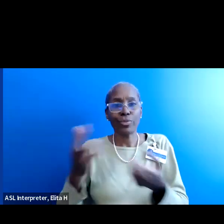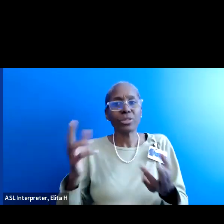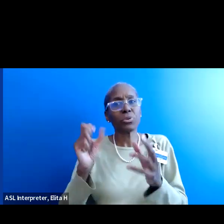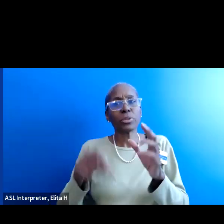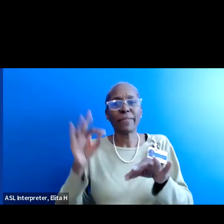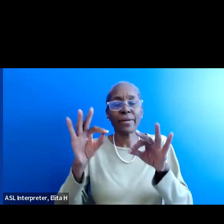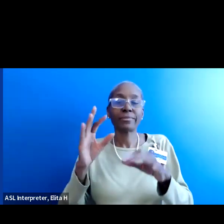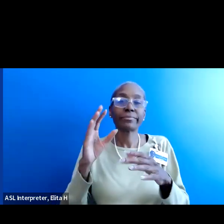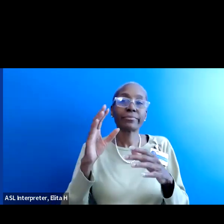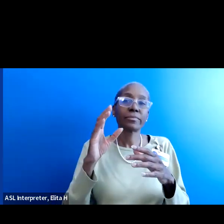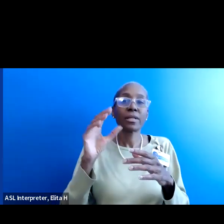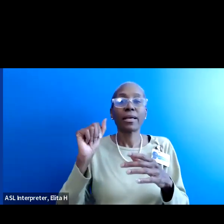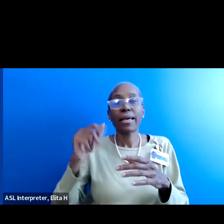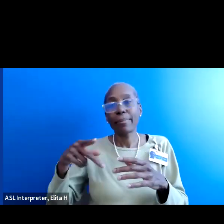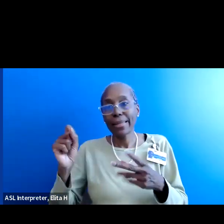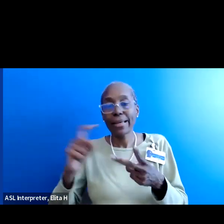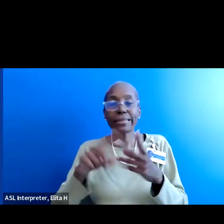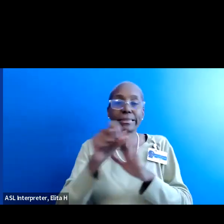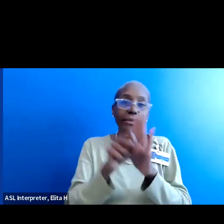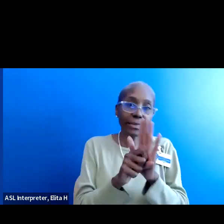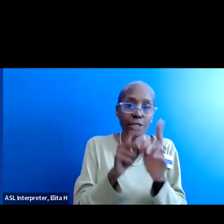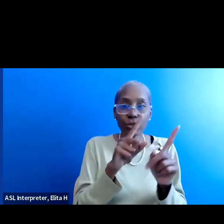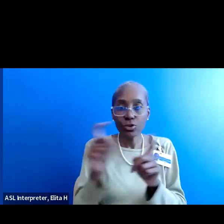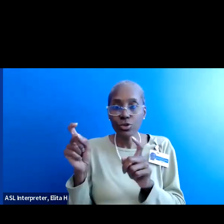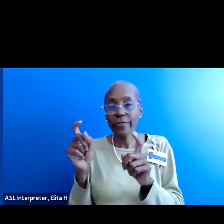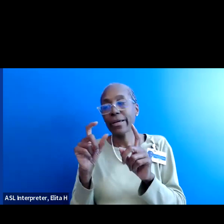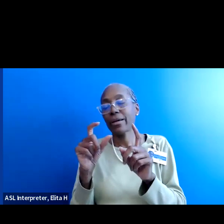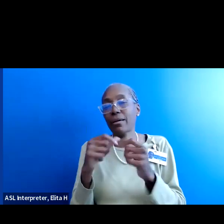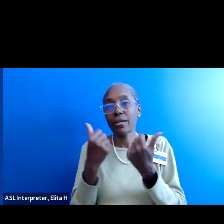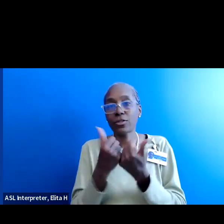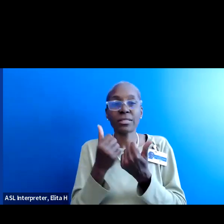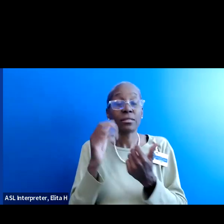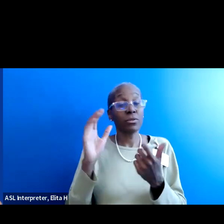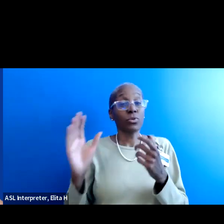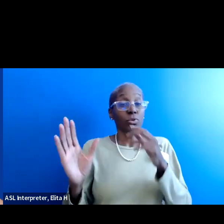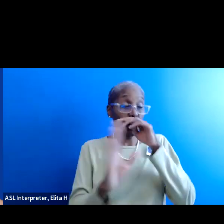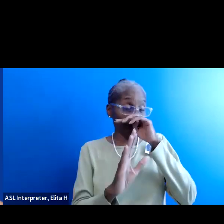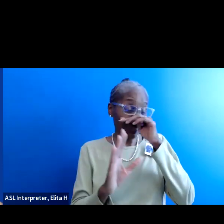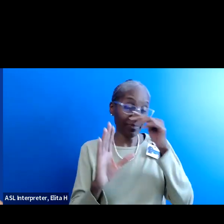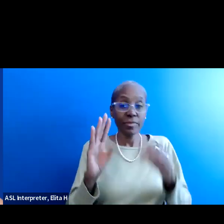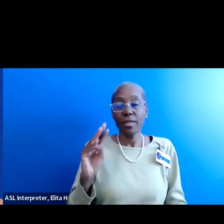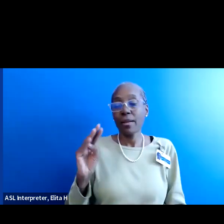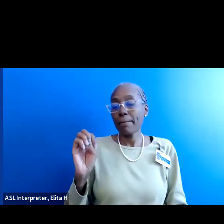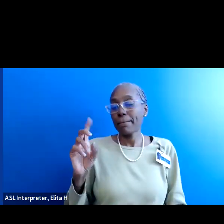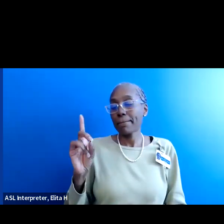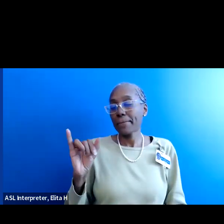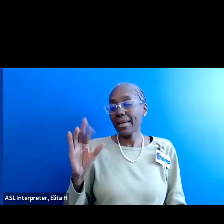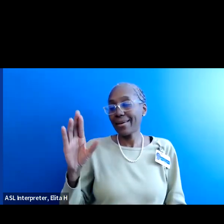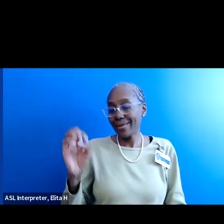So you can find APS, your state survey agency, your Medicare, your SHIP